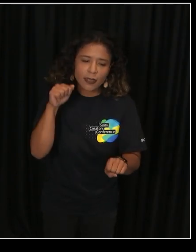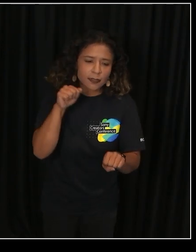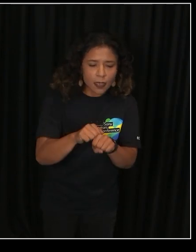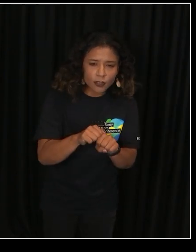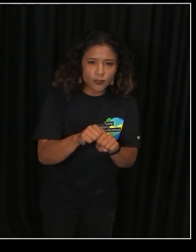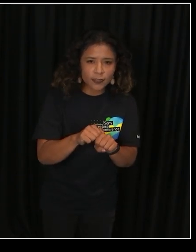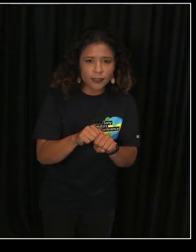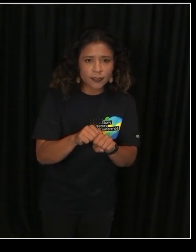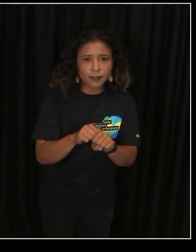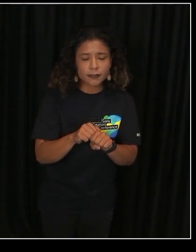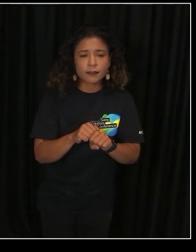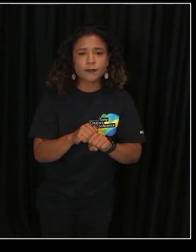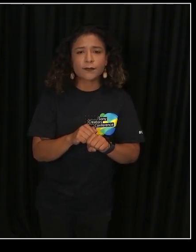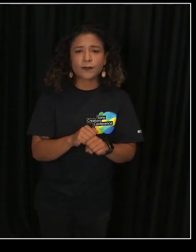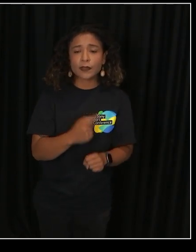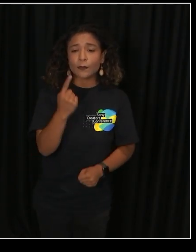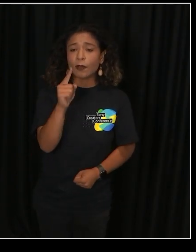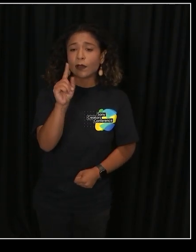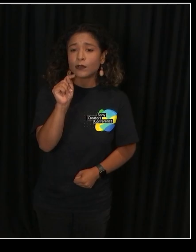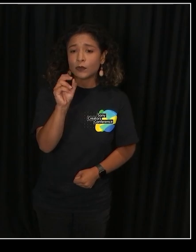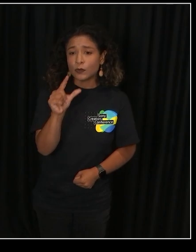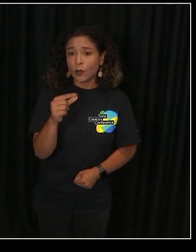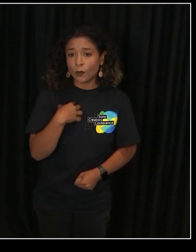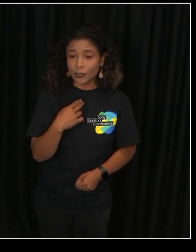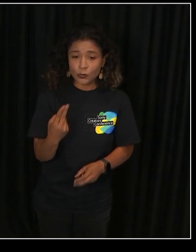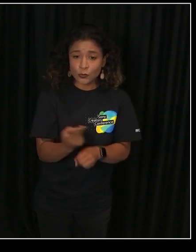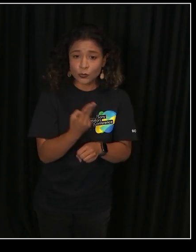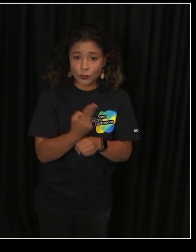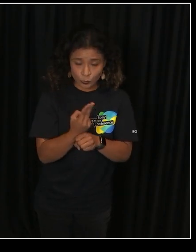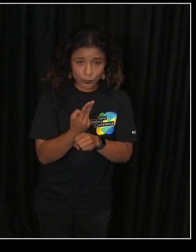The tool that we use to to accomplish this was called reinforcement learning,